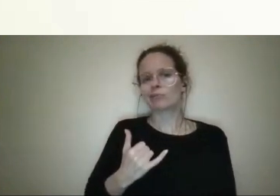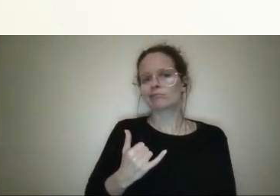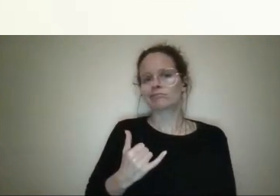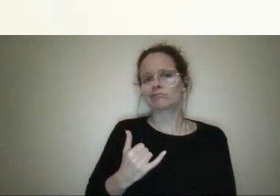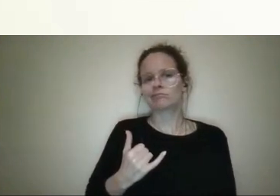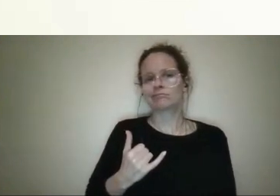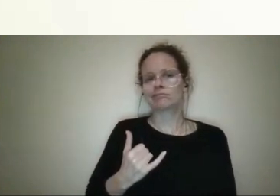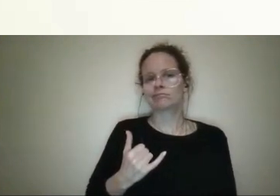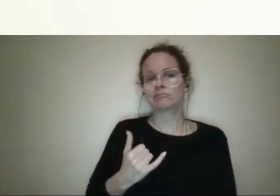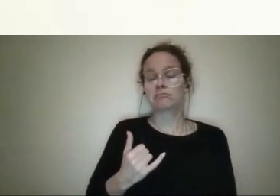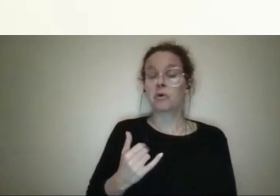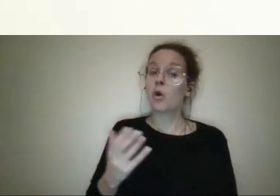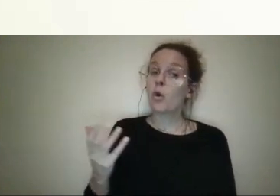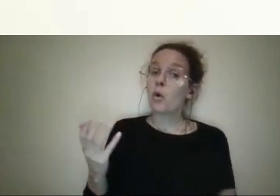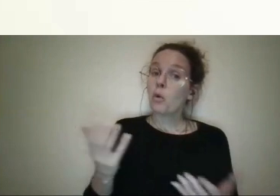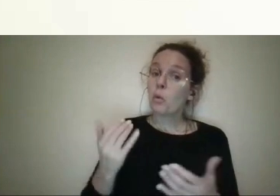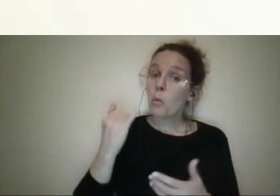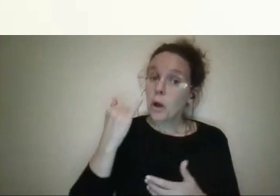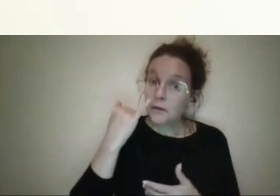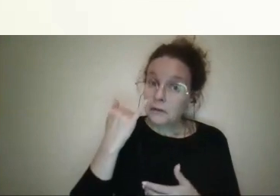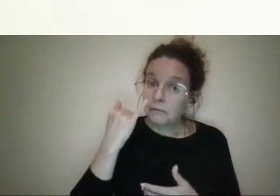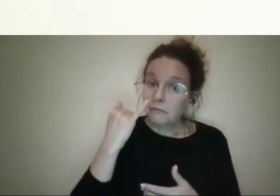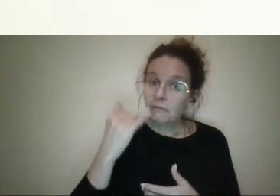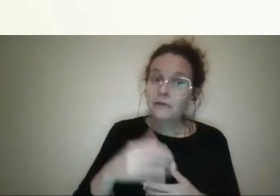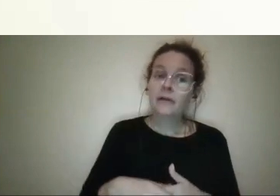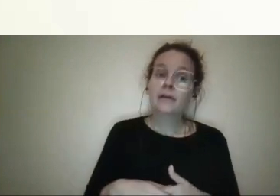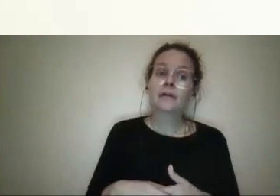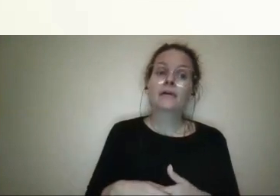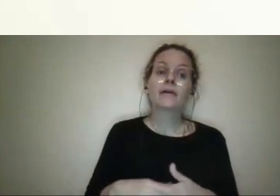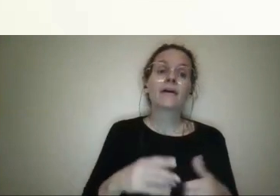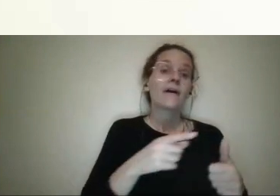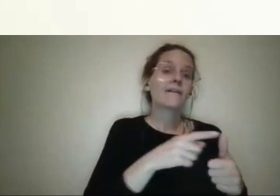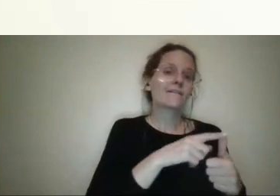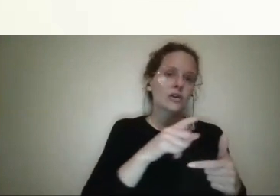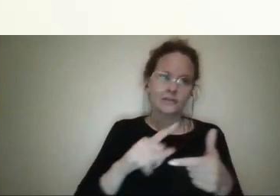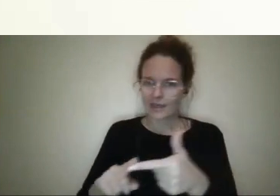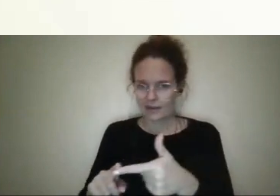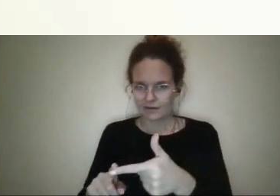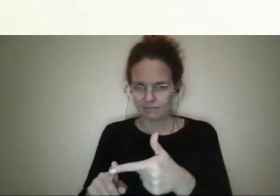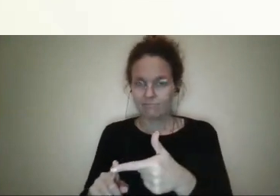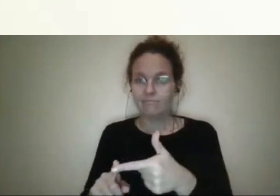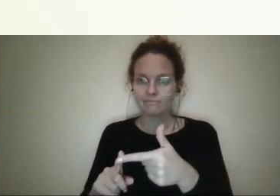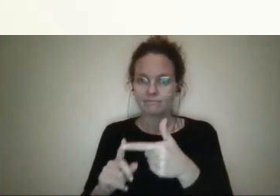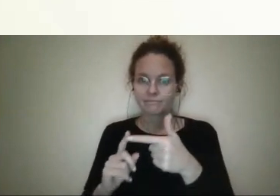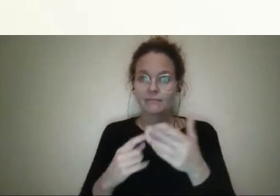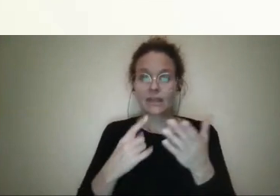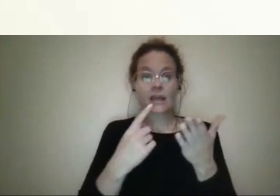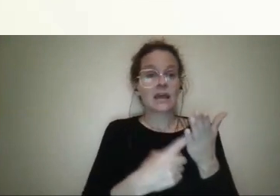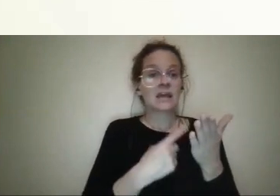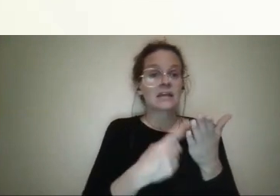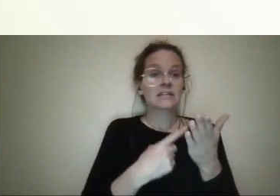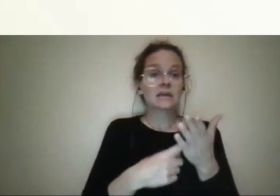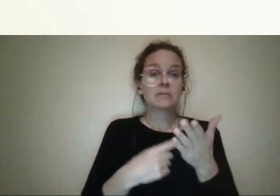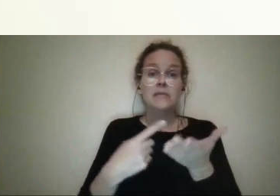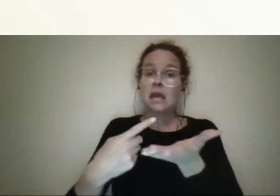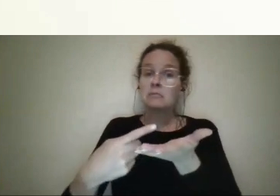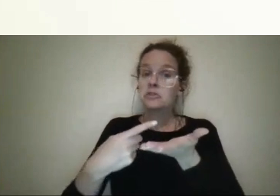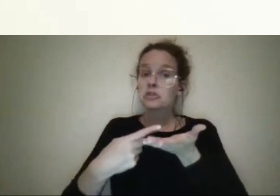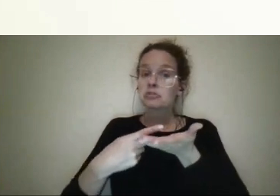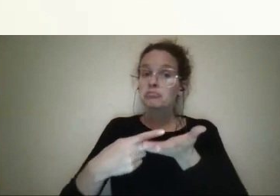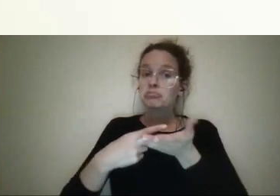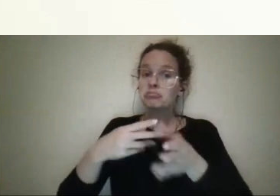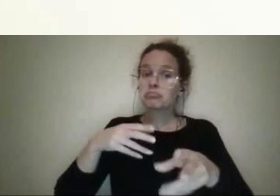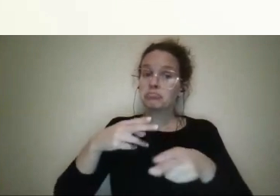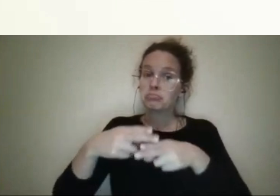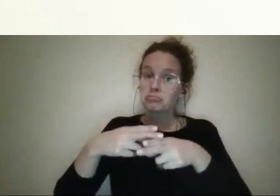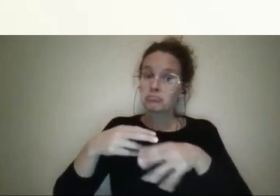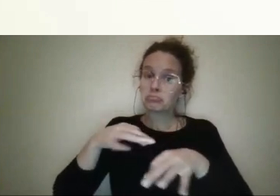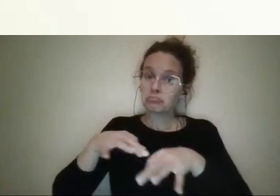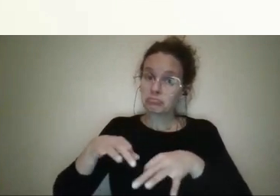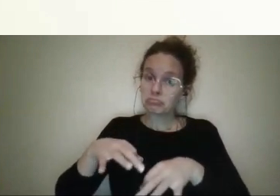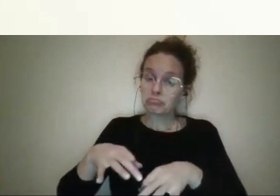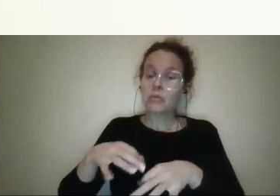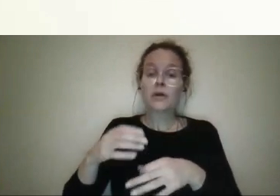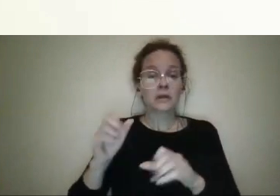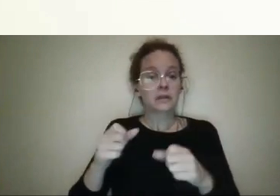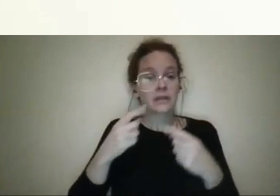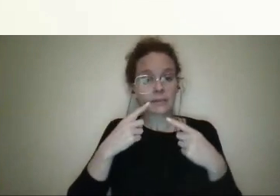about," "first-then." Sometimes deep breathing exercises work with my children. We'll be in